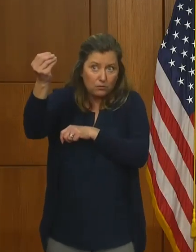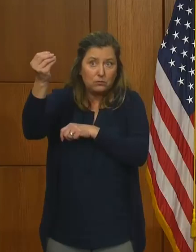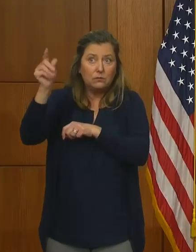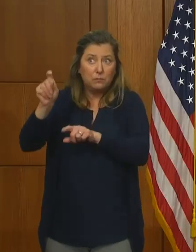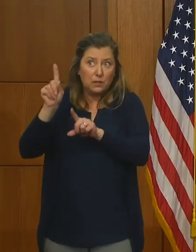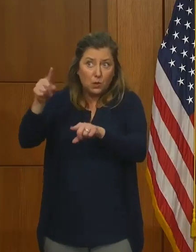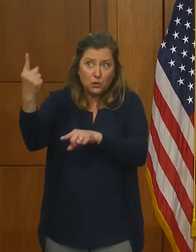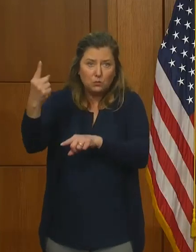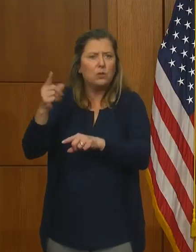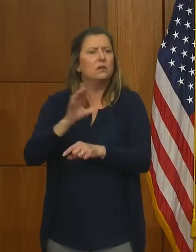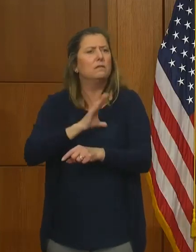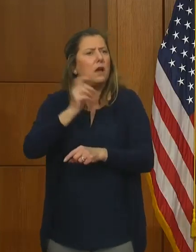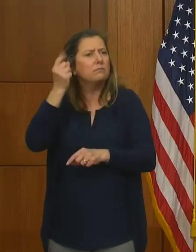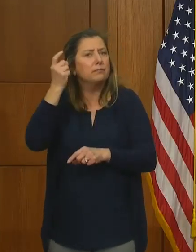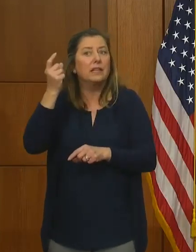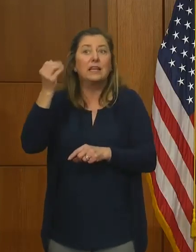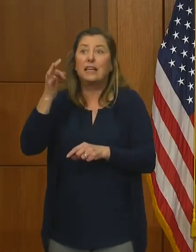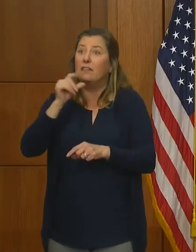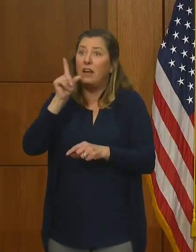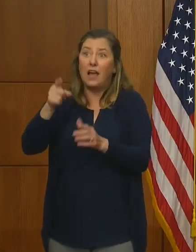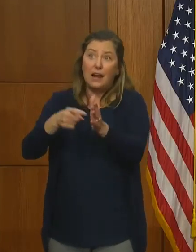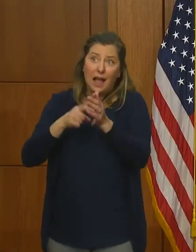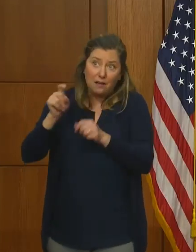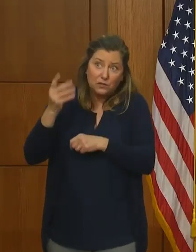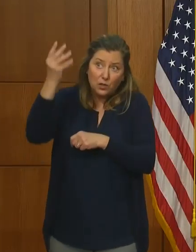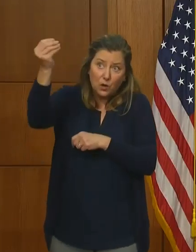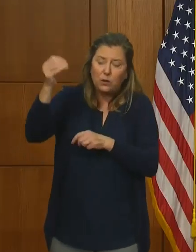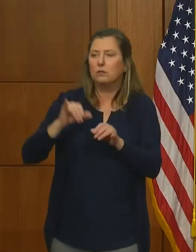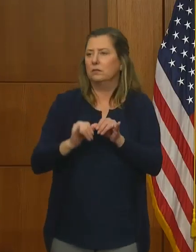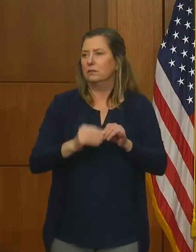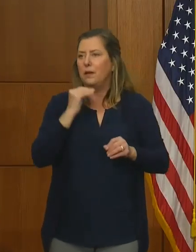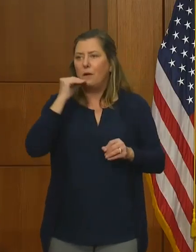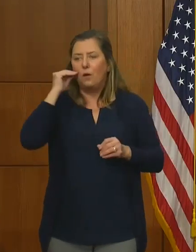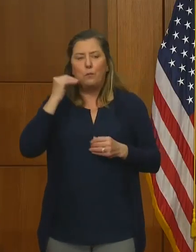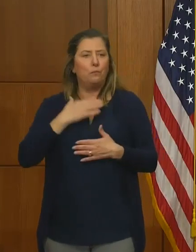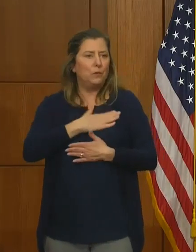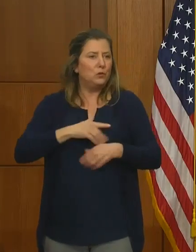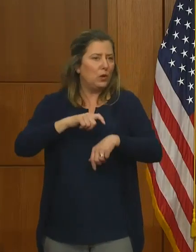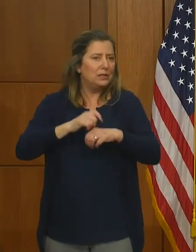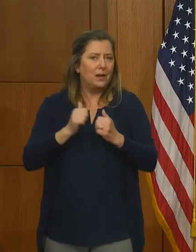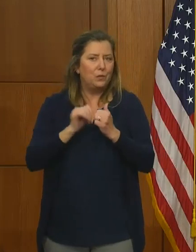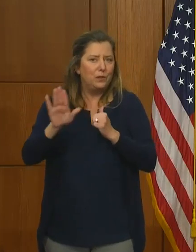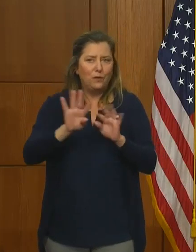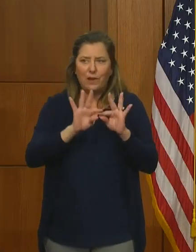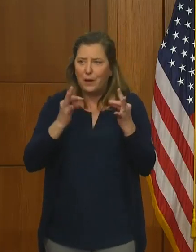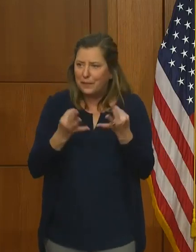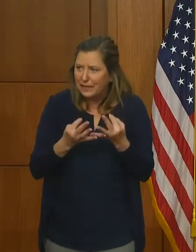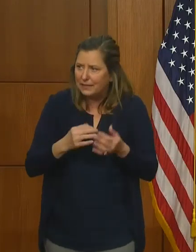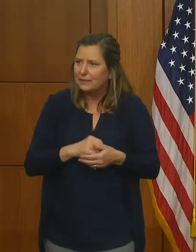KNOW IF YOU DO HAVE- IS SET FOR TRAVEL IF YOU DO NEED TO GO SOMEWHERE. THAT'S FINE